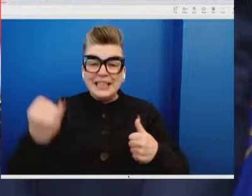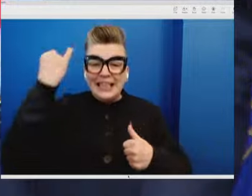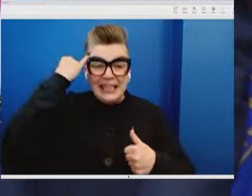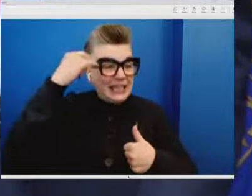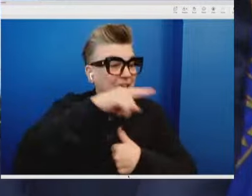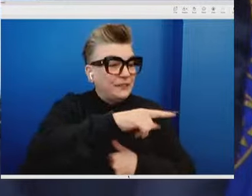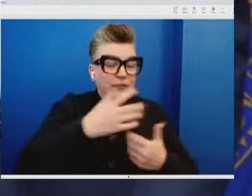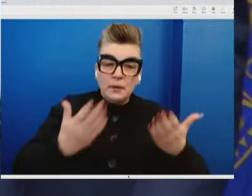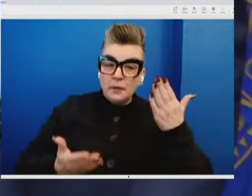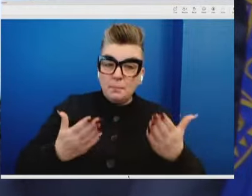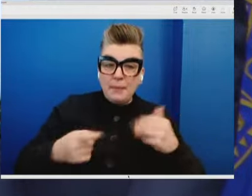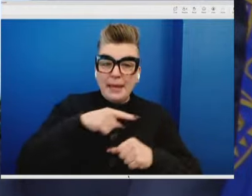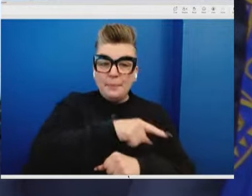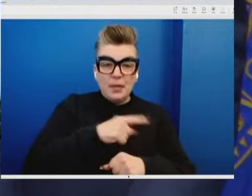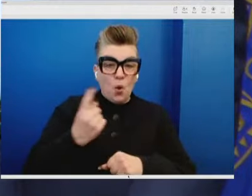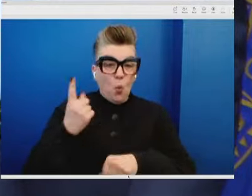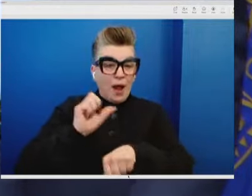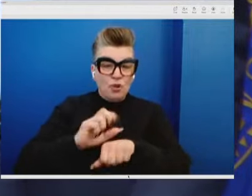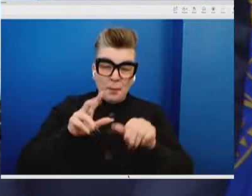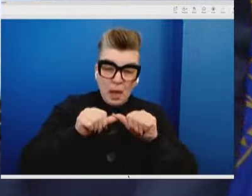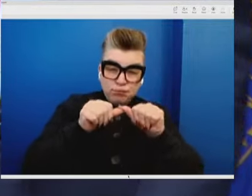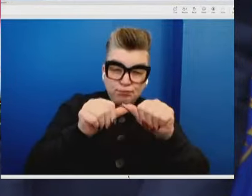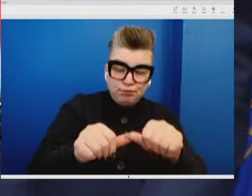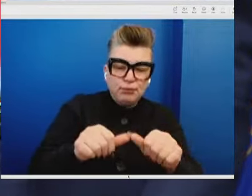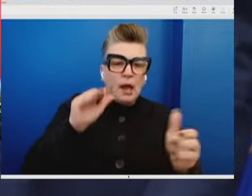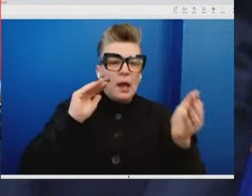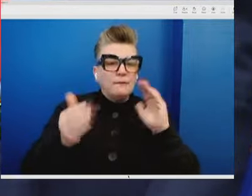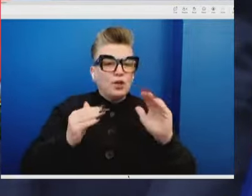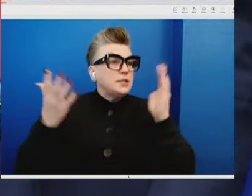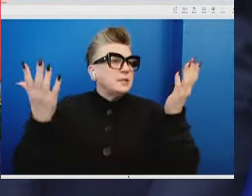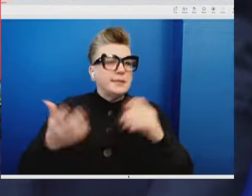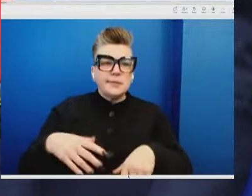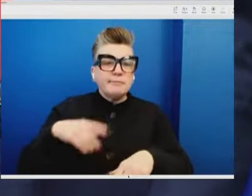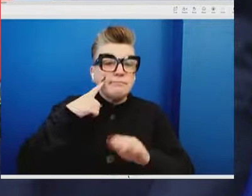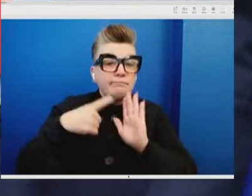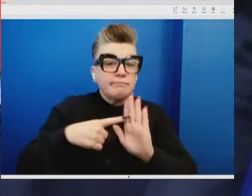that's one of the big significant differences in some of these tools, is that it also includes gig